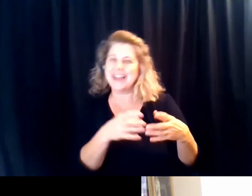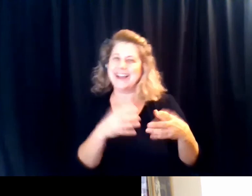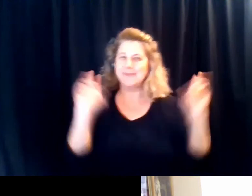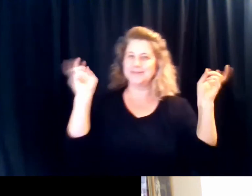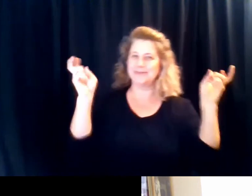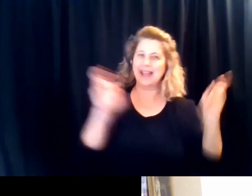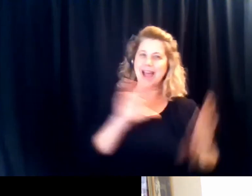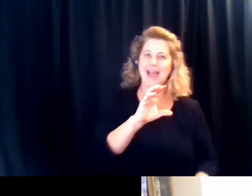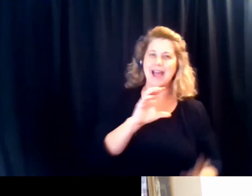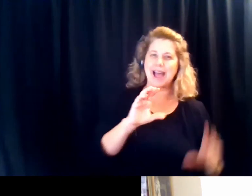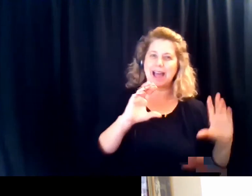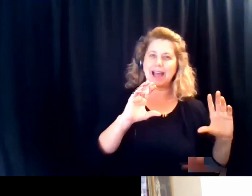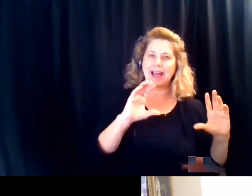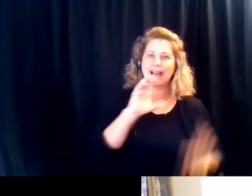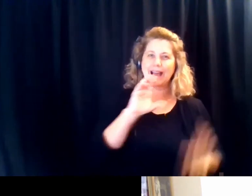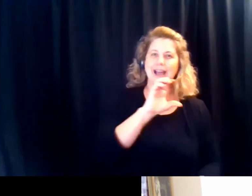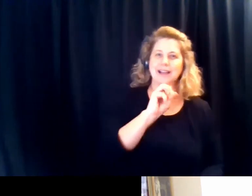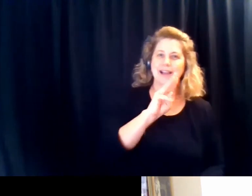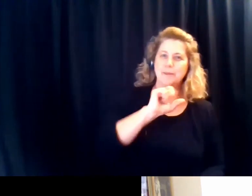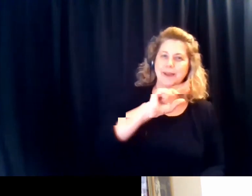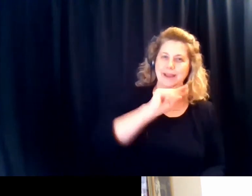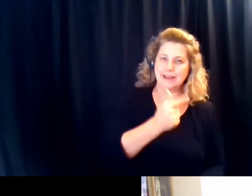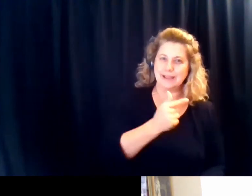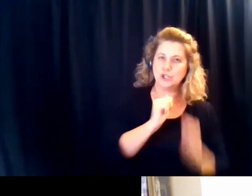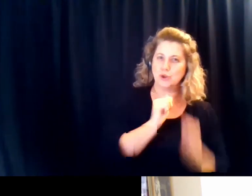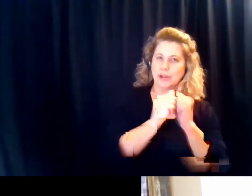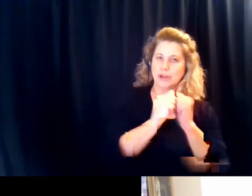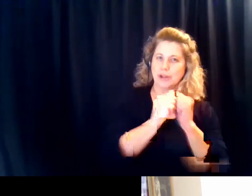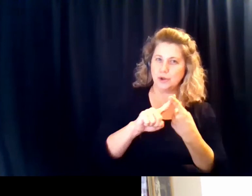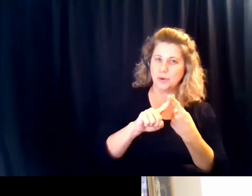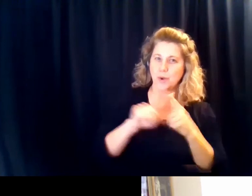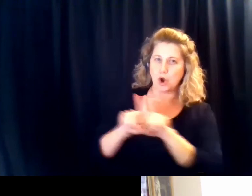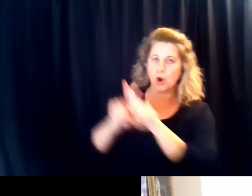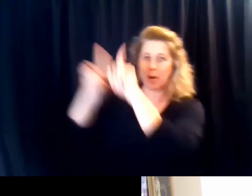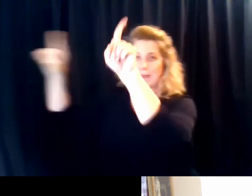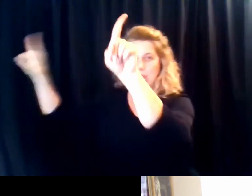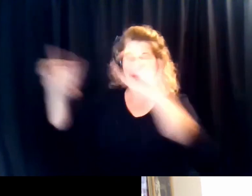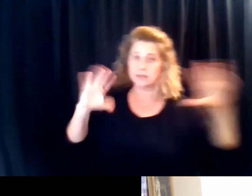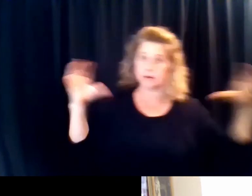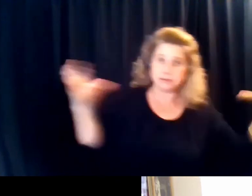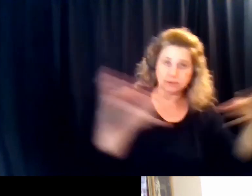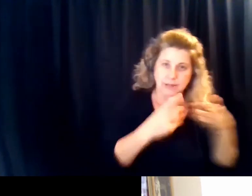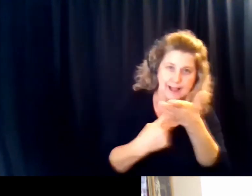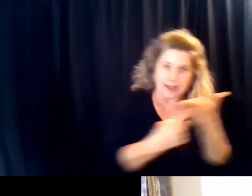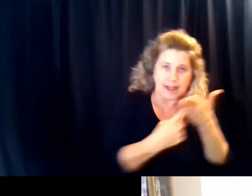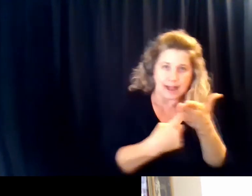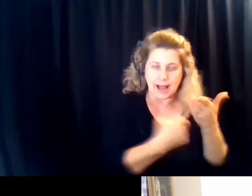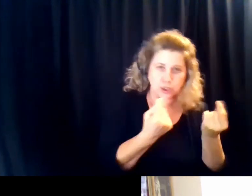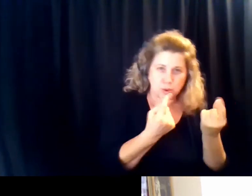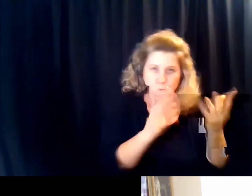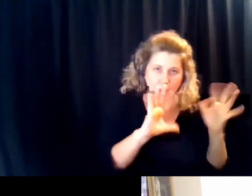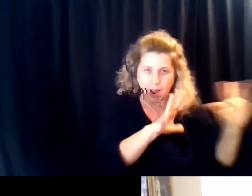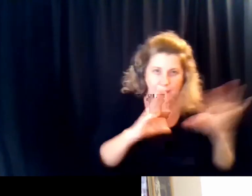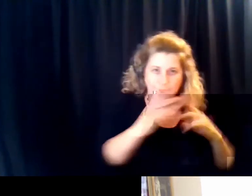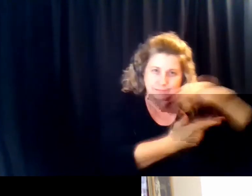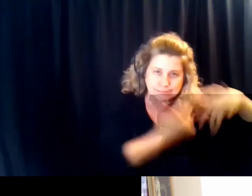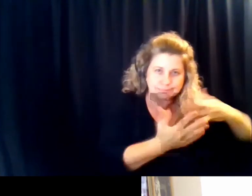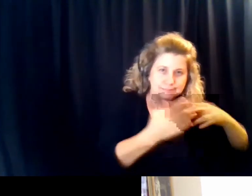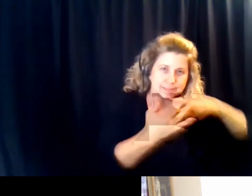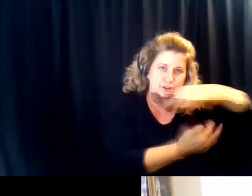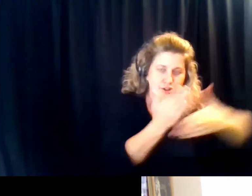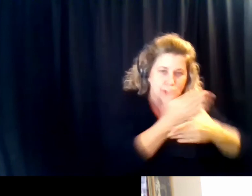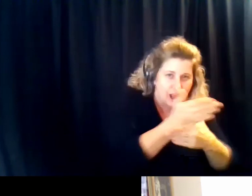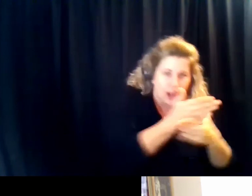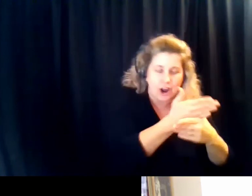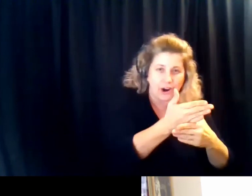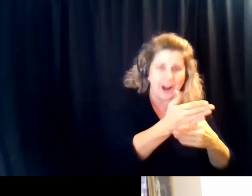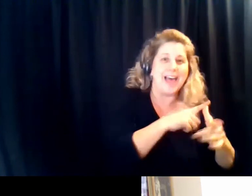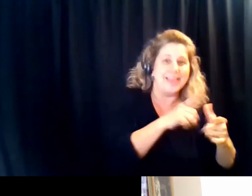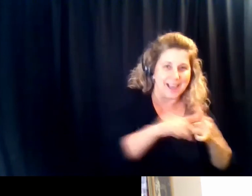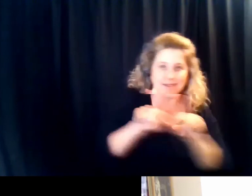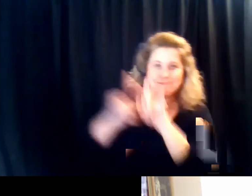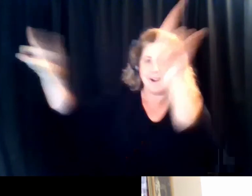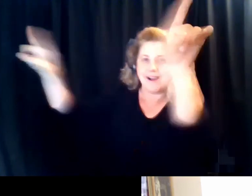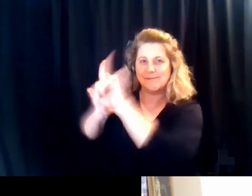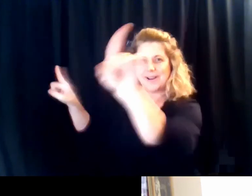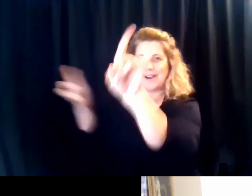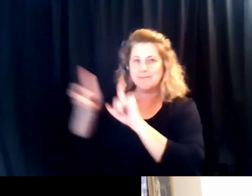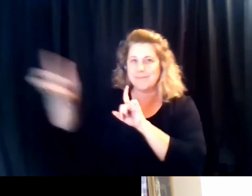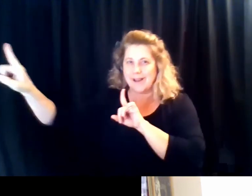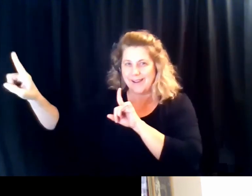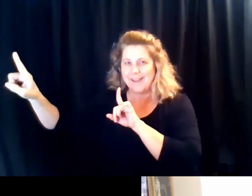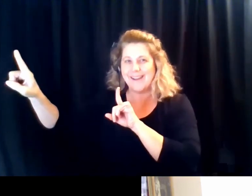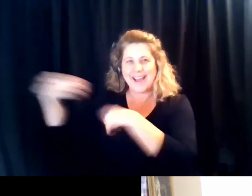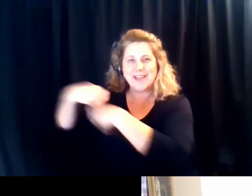Heather Dibblee: Judy, you talk about having pride in your disability. How does one if maybe they're not so confident in themselves. How does one begin to take the steps to become more prideful in their disability or having a disability.